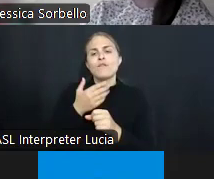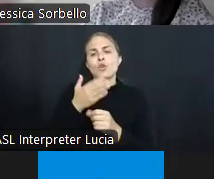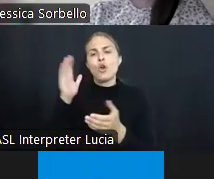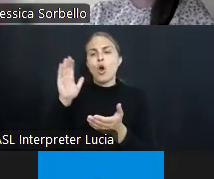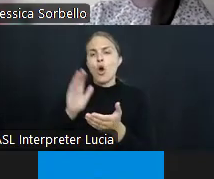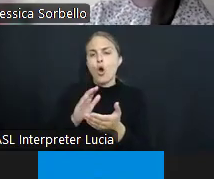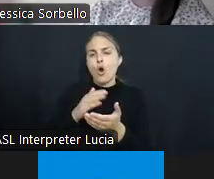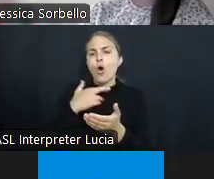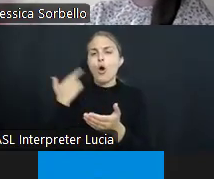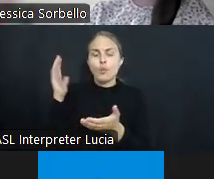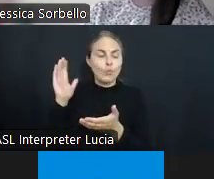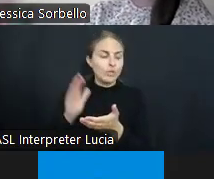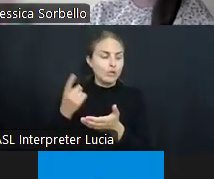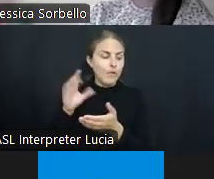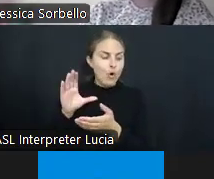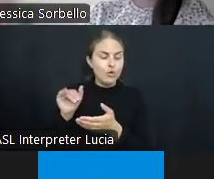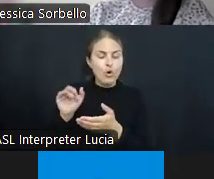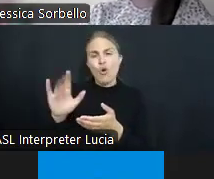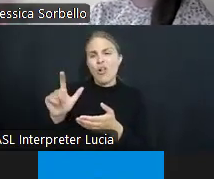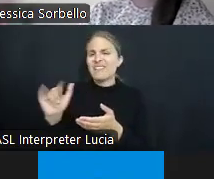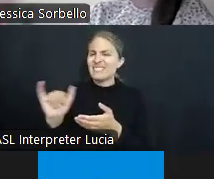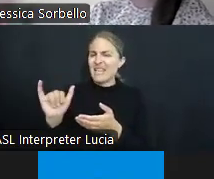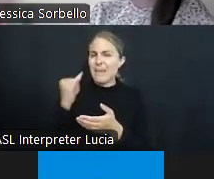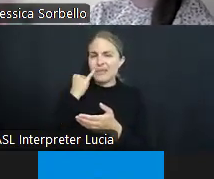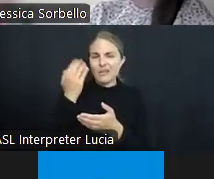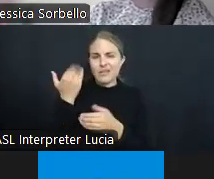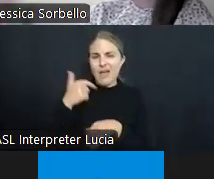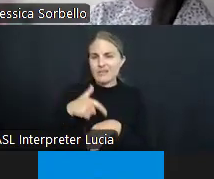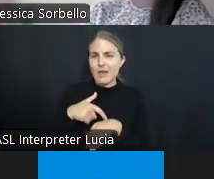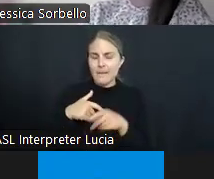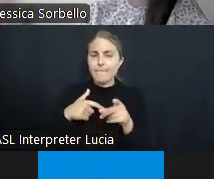How would you make suggestions for the best harm reduction